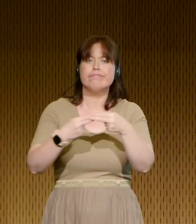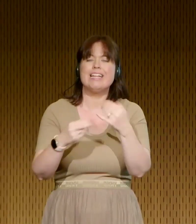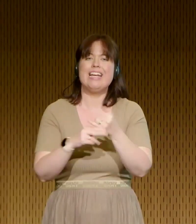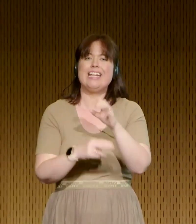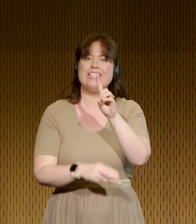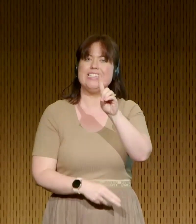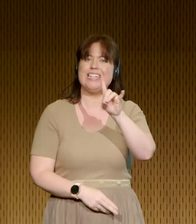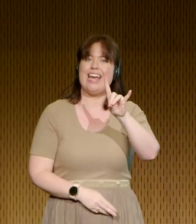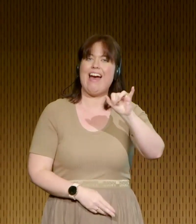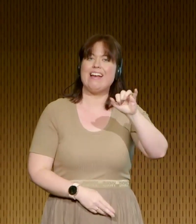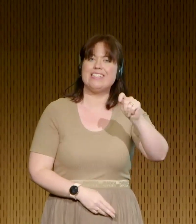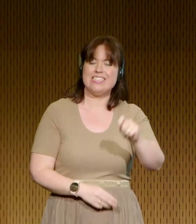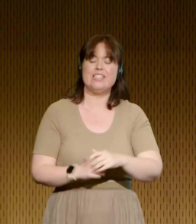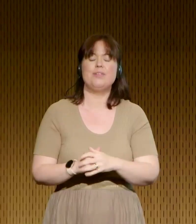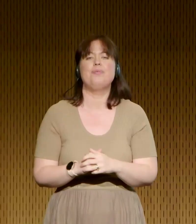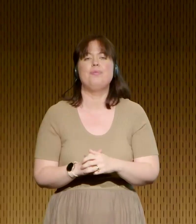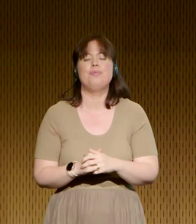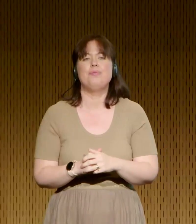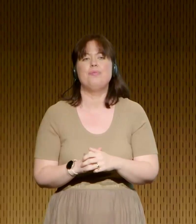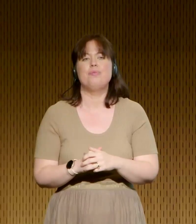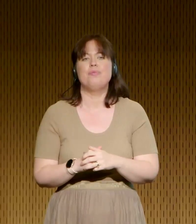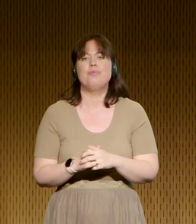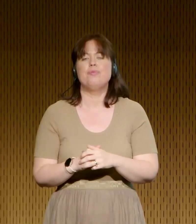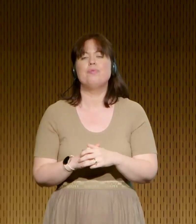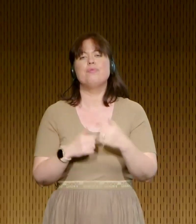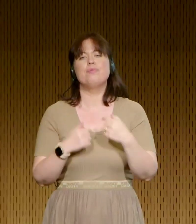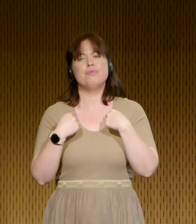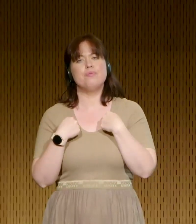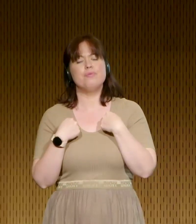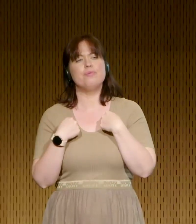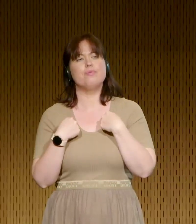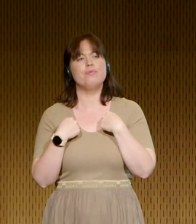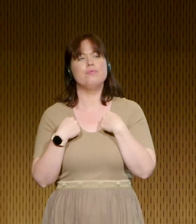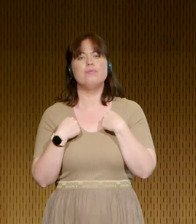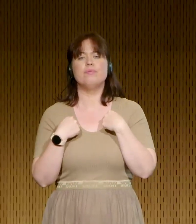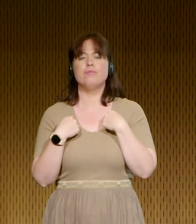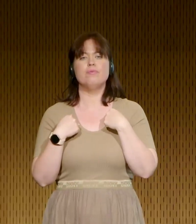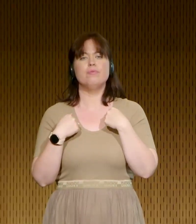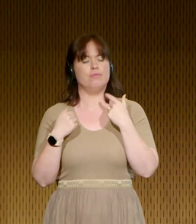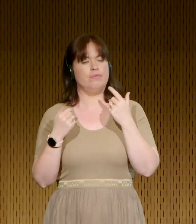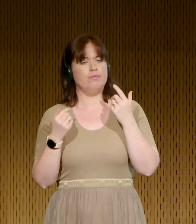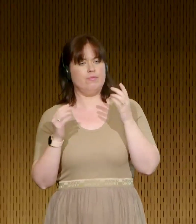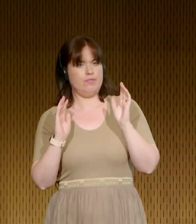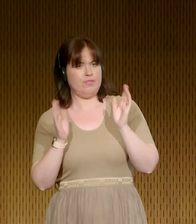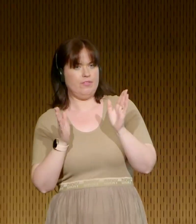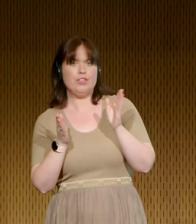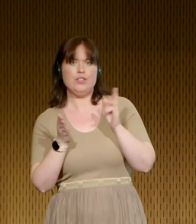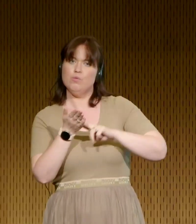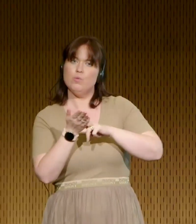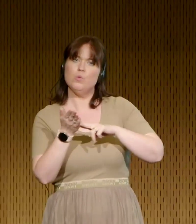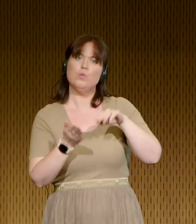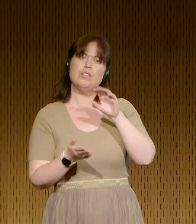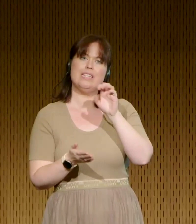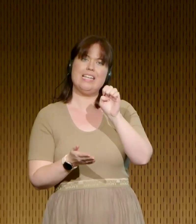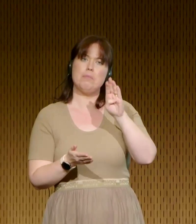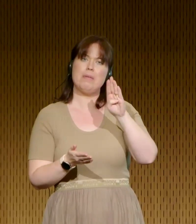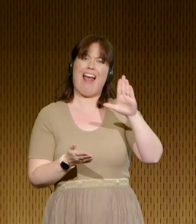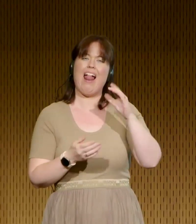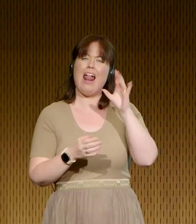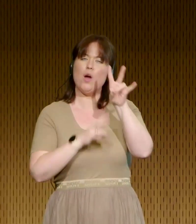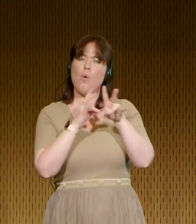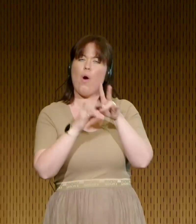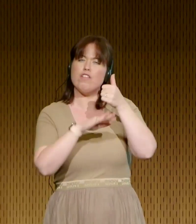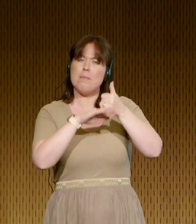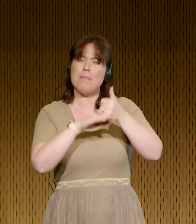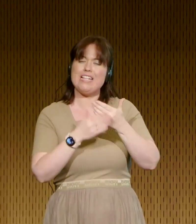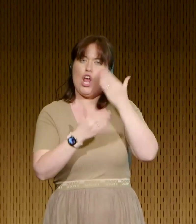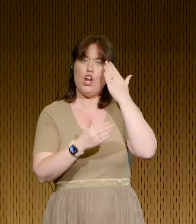of Technology. I have been exposed to enquiry based learning or EBL through my psychosocial